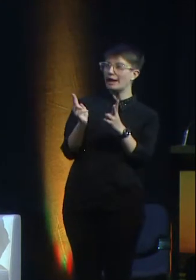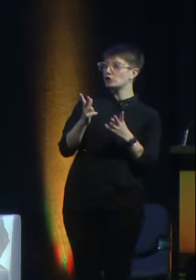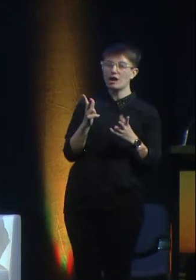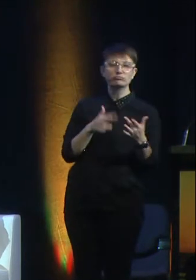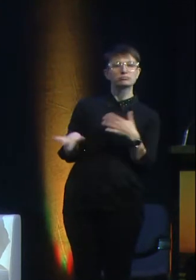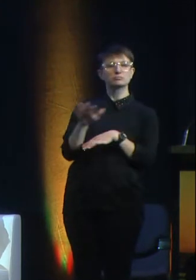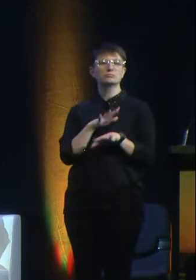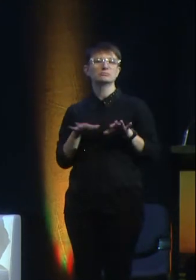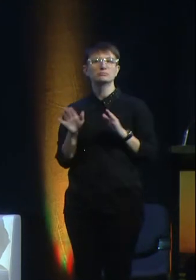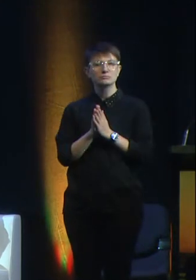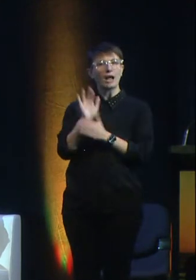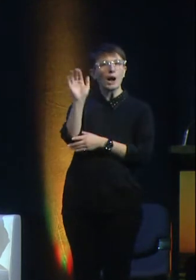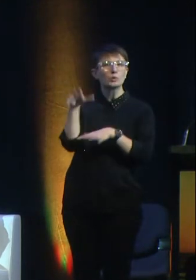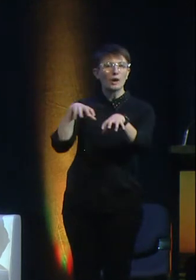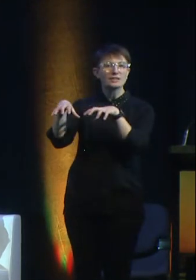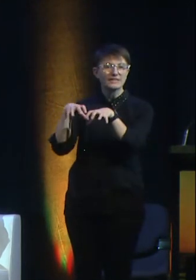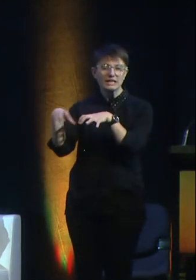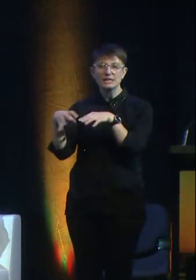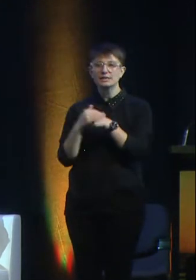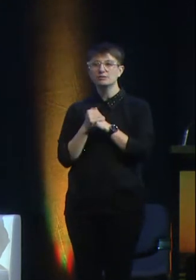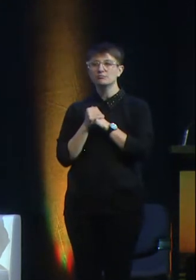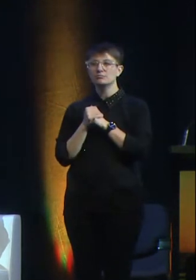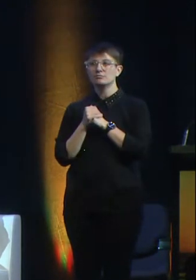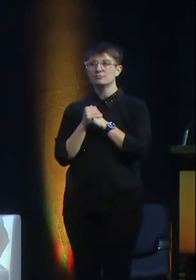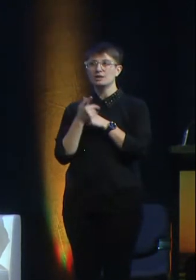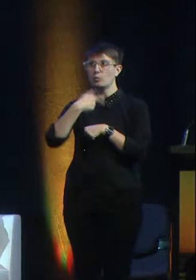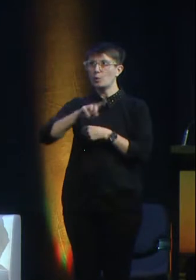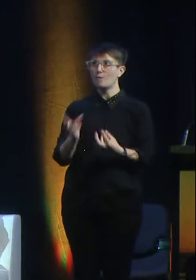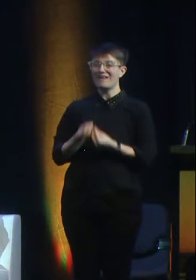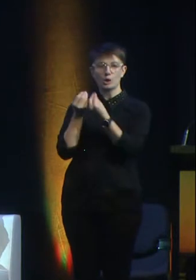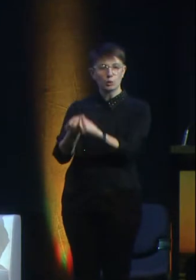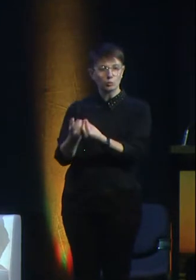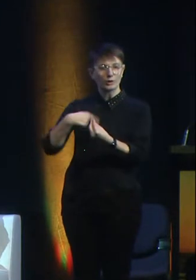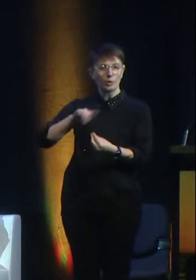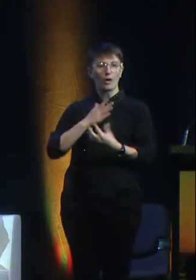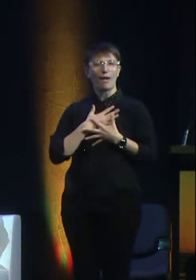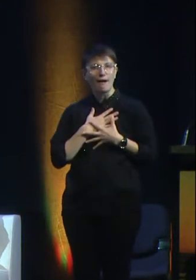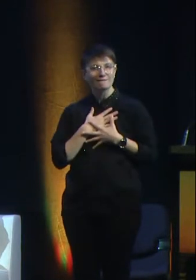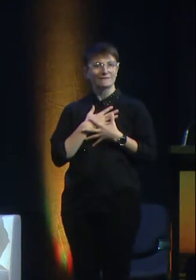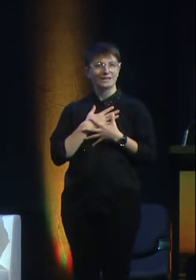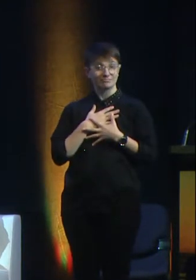the people we love and the means to take that opportunity. That's the vision that I want